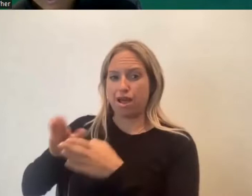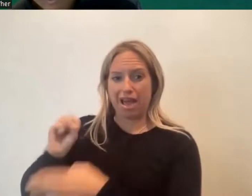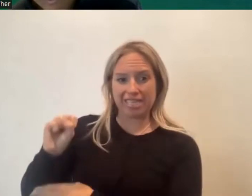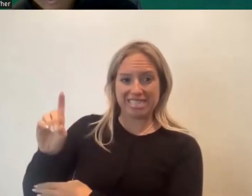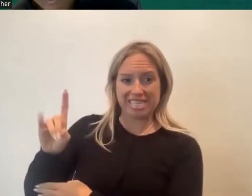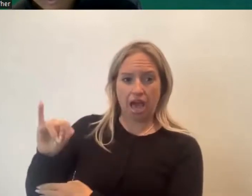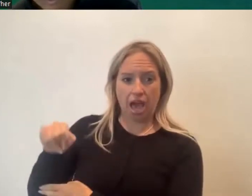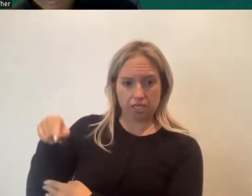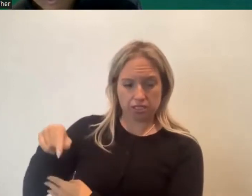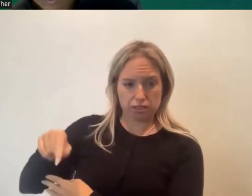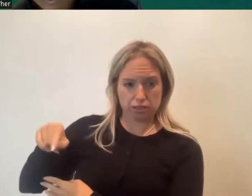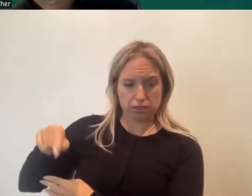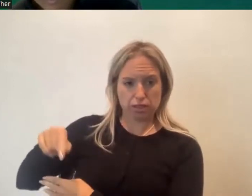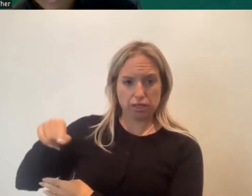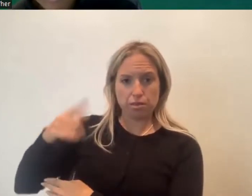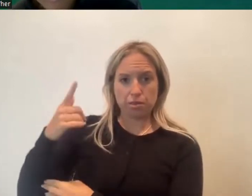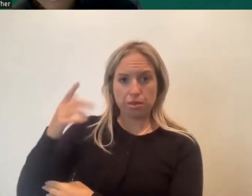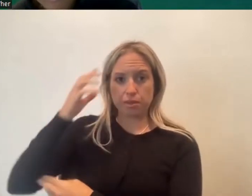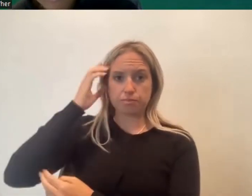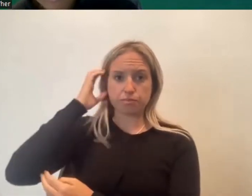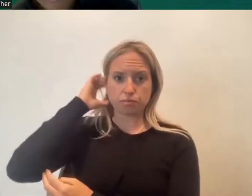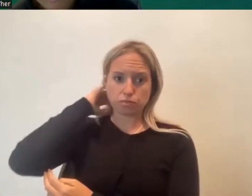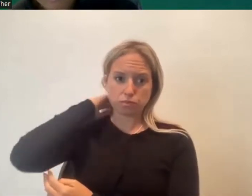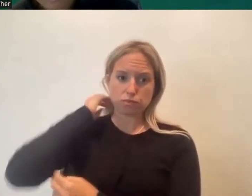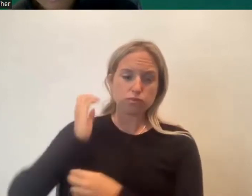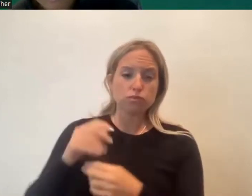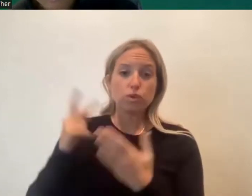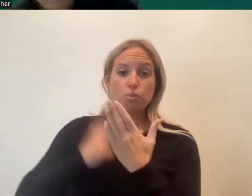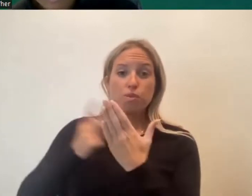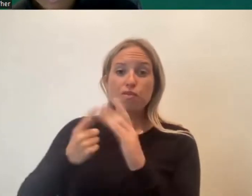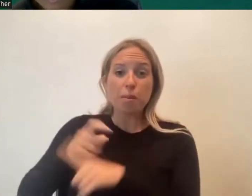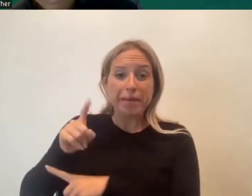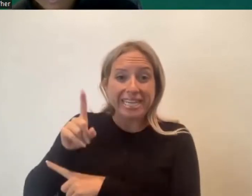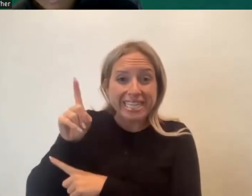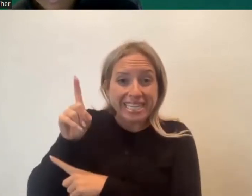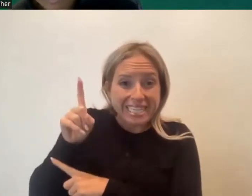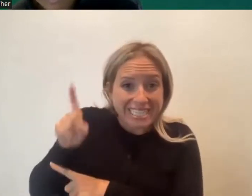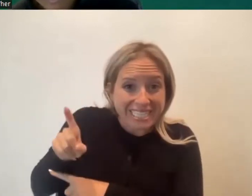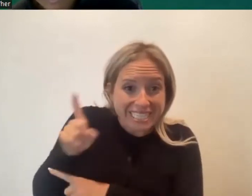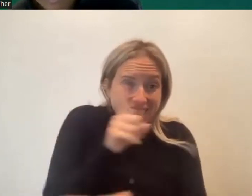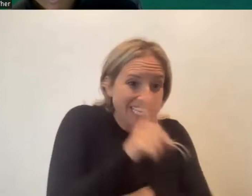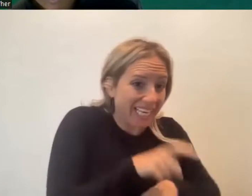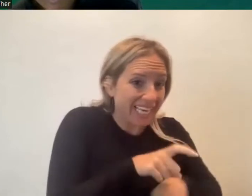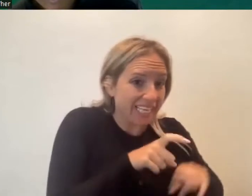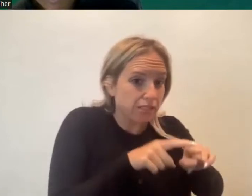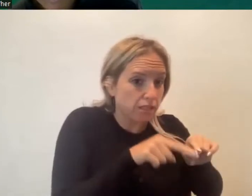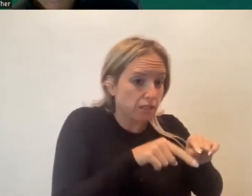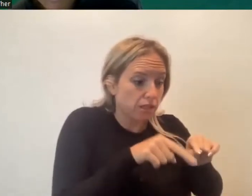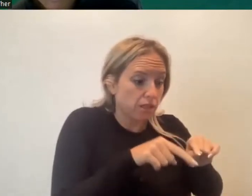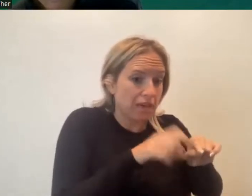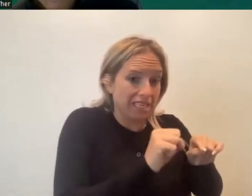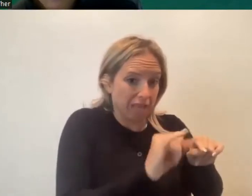program. Because this program is based on need and not on work history, you do not have to have